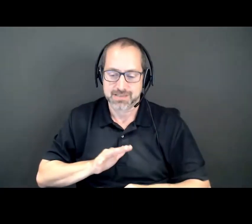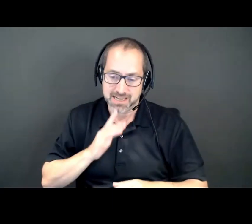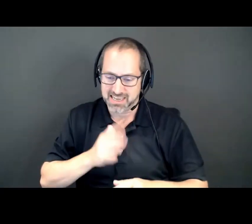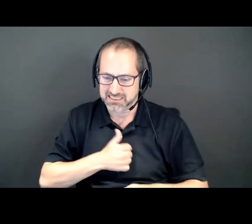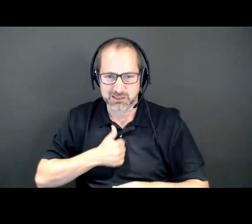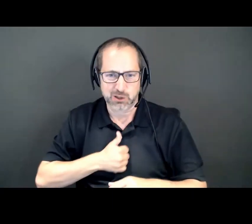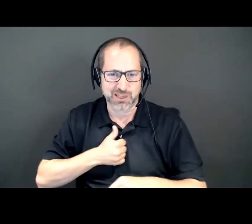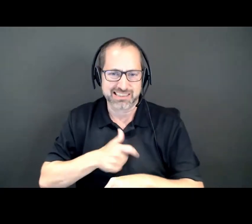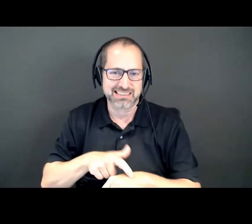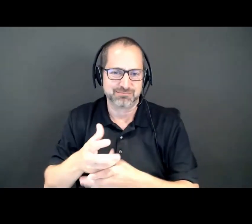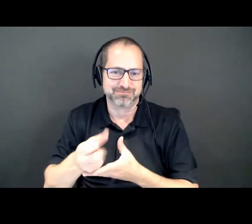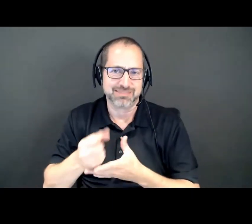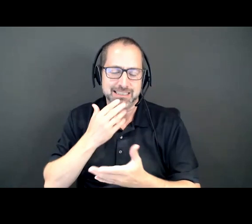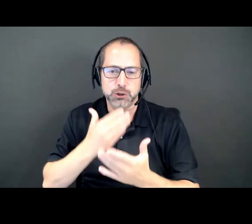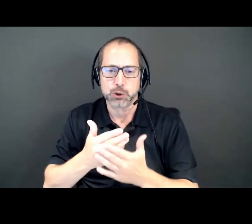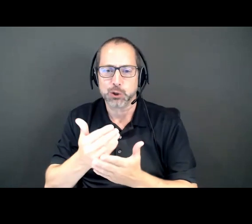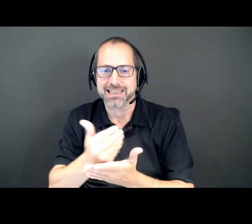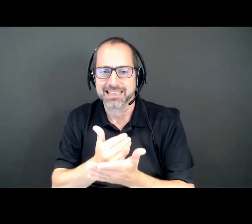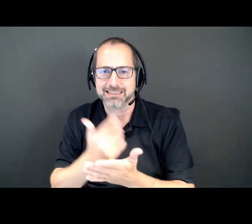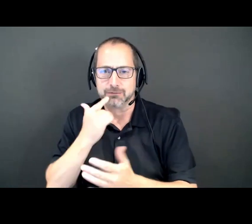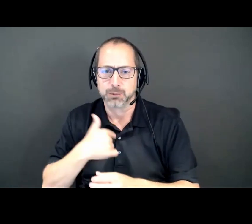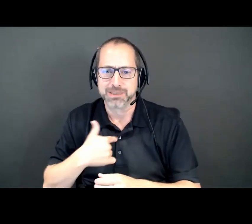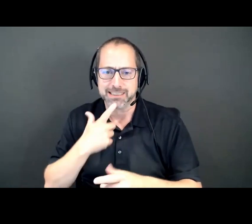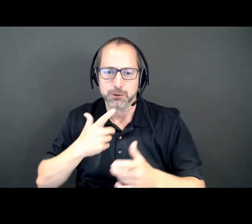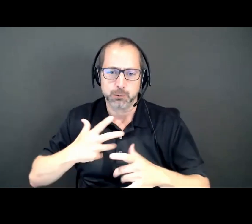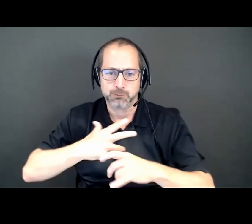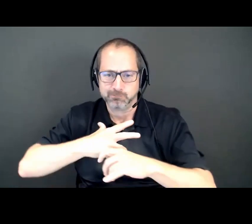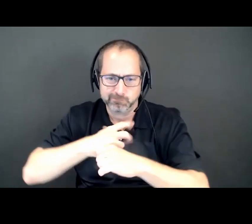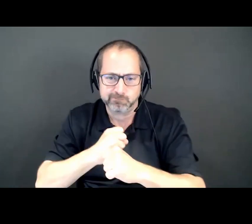tighten my introductory remarks. And if the speakers don't mind,